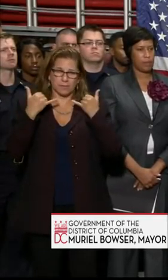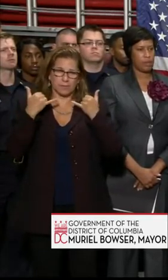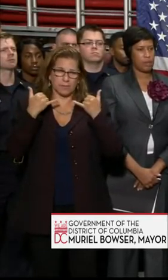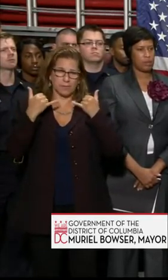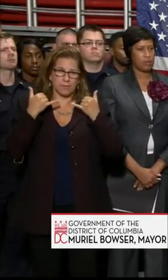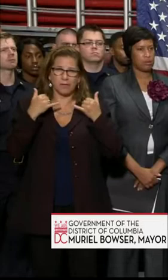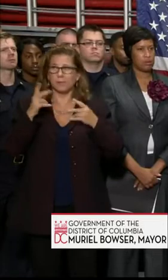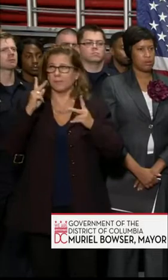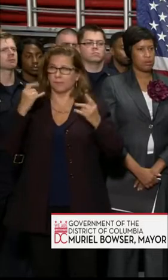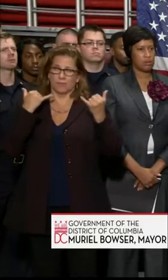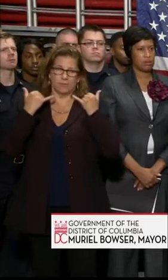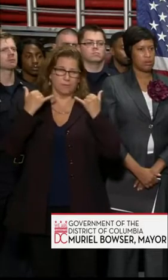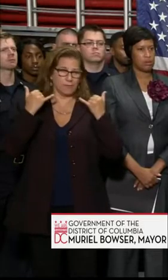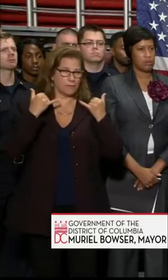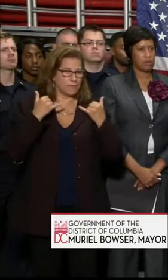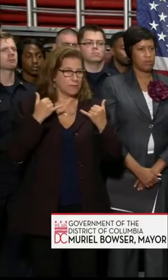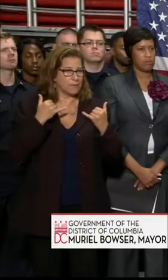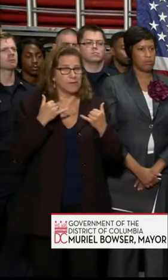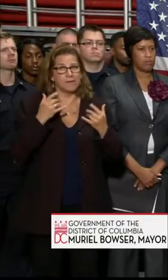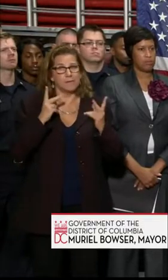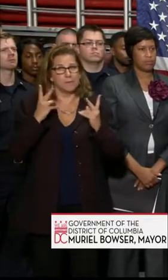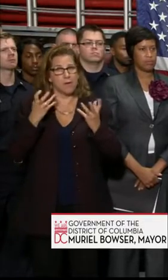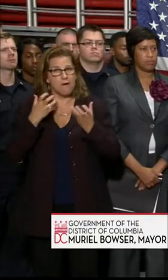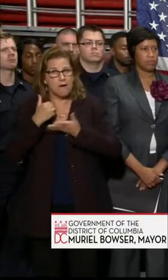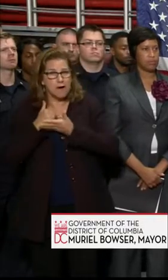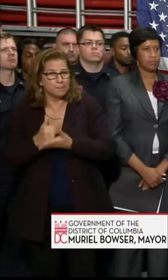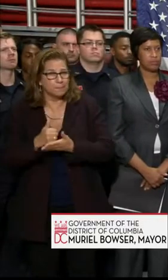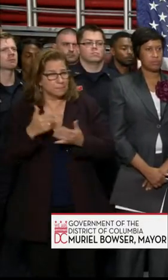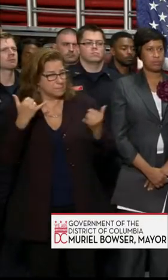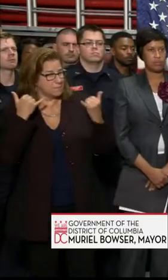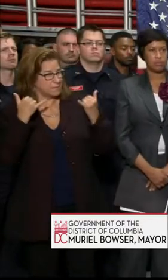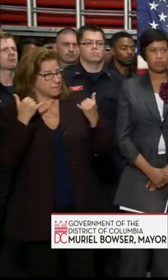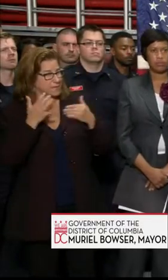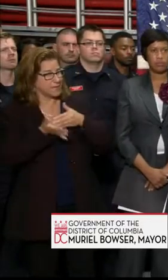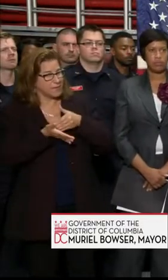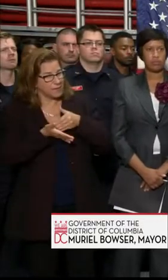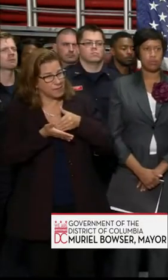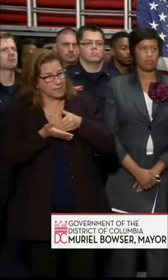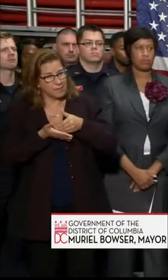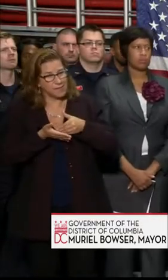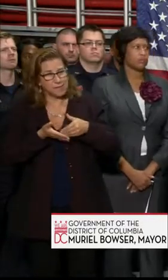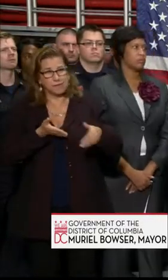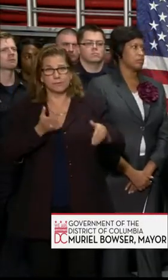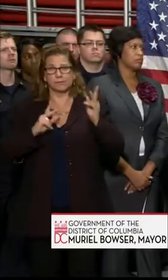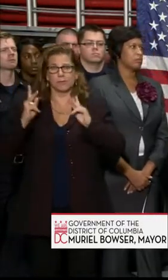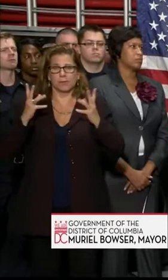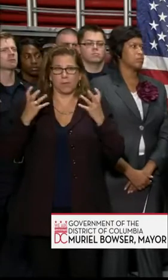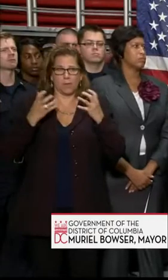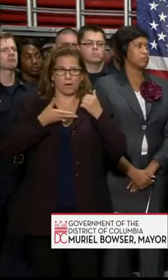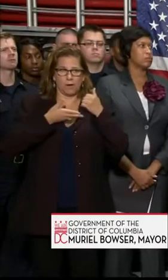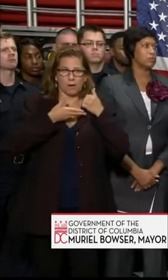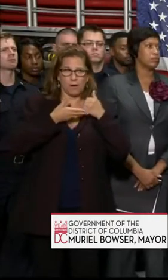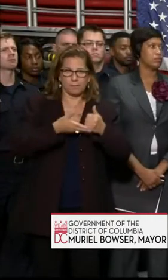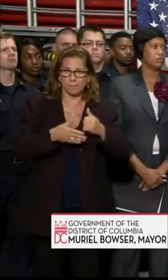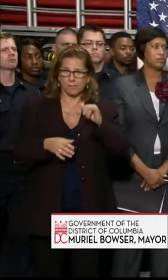BECAUSE THEY WANT TO HELP. JUST AS THOSE THOUSANDS OF FIRST RESPONDERS RESPONDED 17 YEARS AGO.